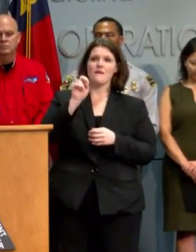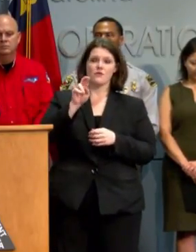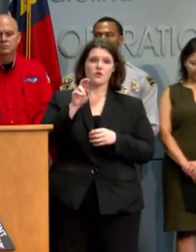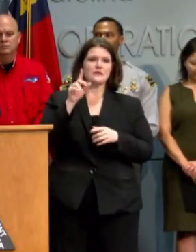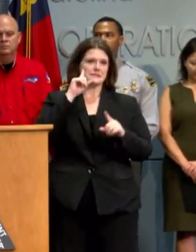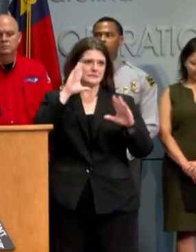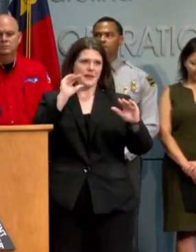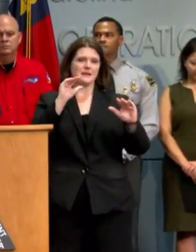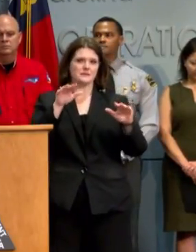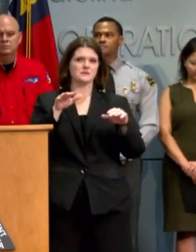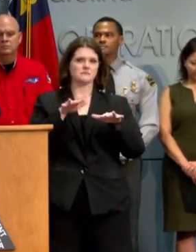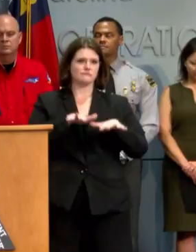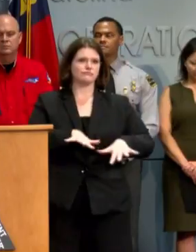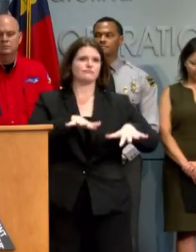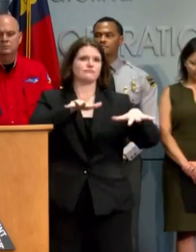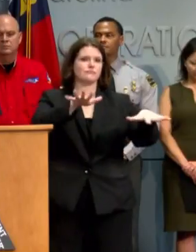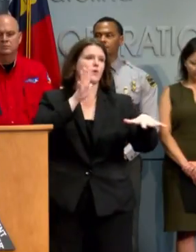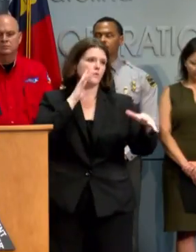NORTH CAROLINA WILL BE CRESTING